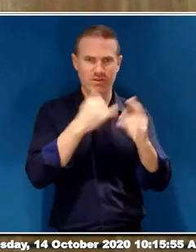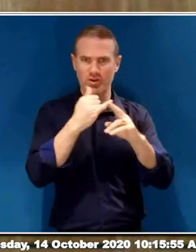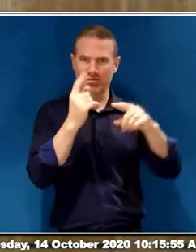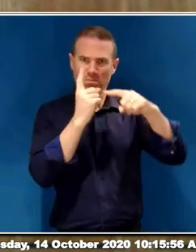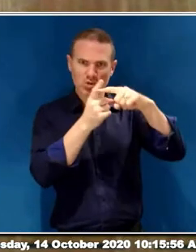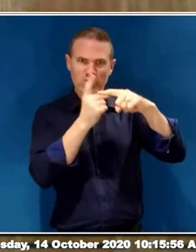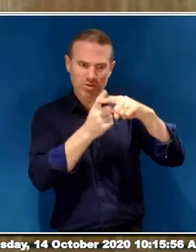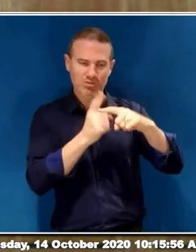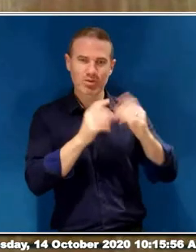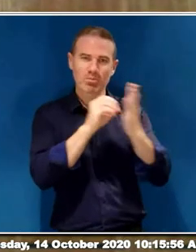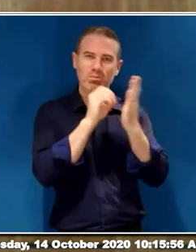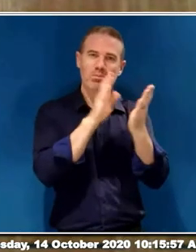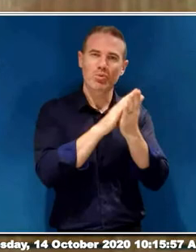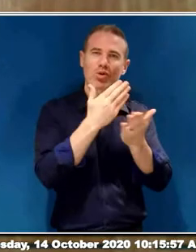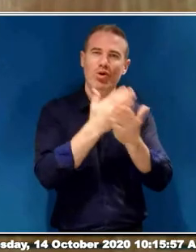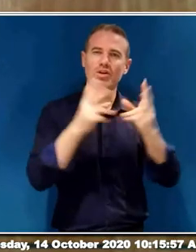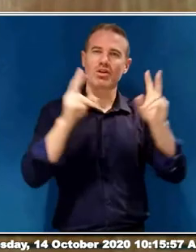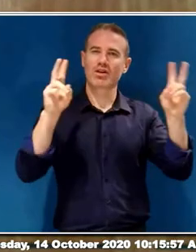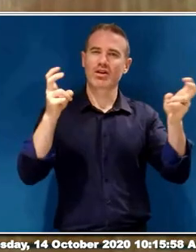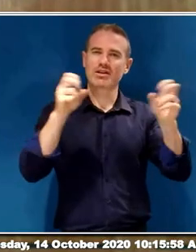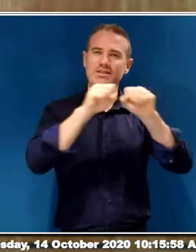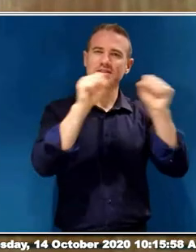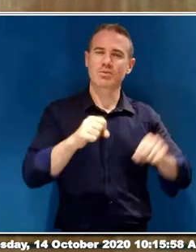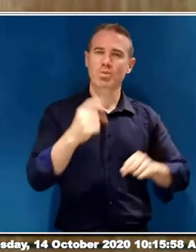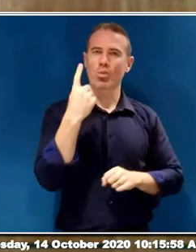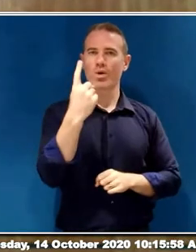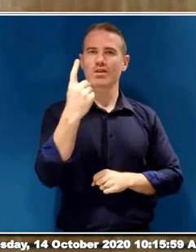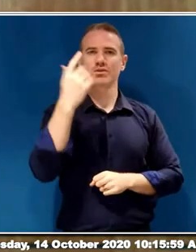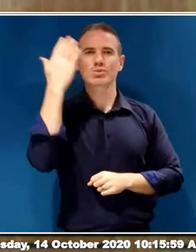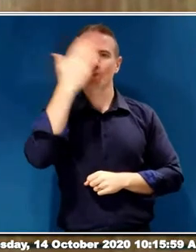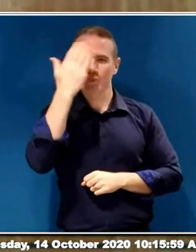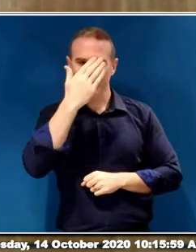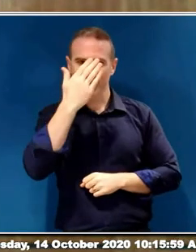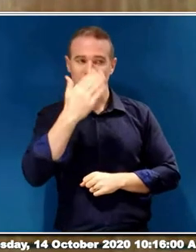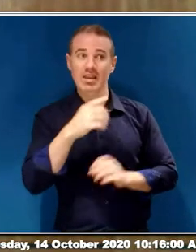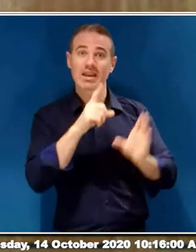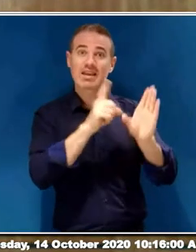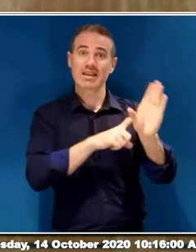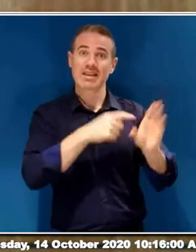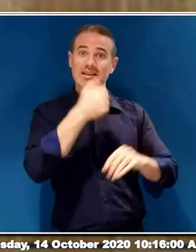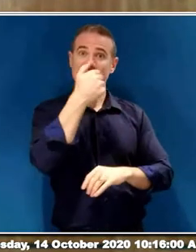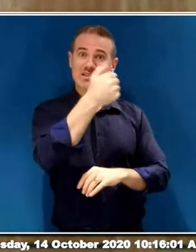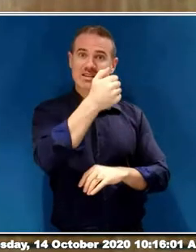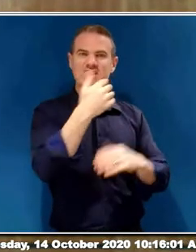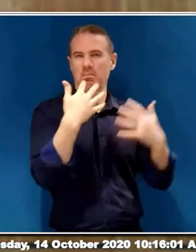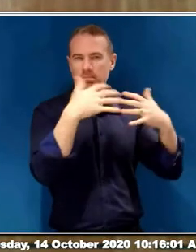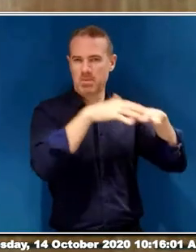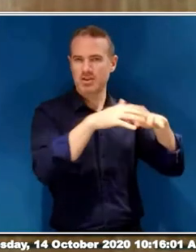His Year 6 mainstream teacher understood that Kobe had predominantly been in a